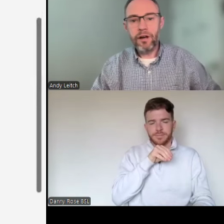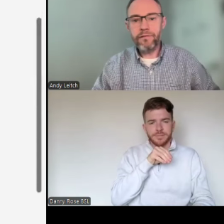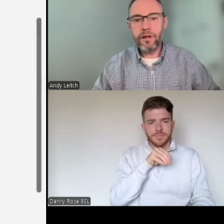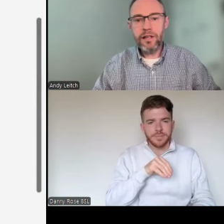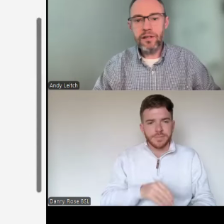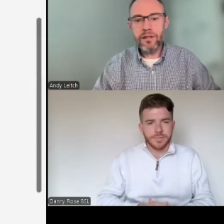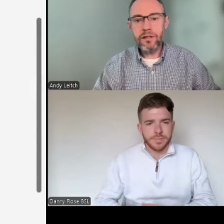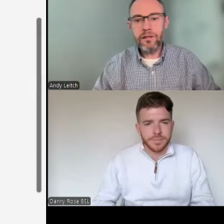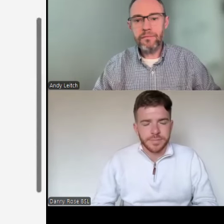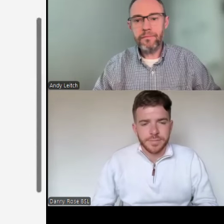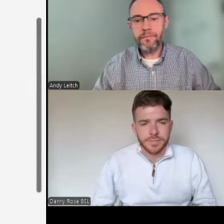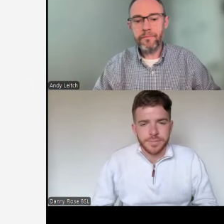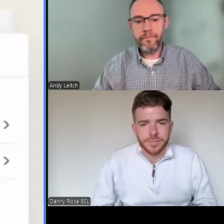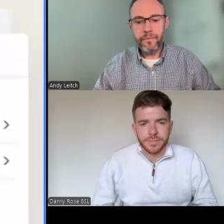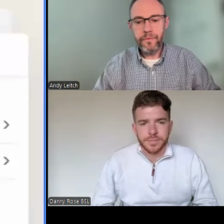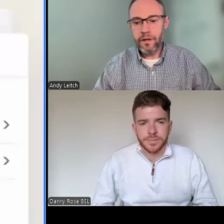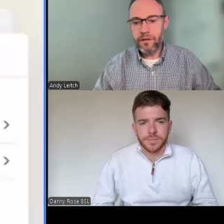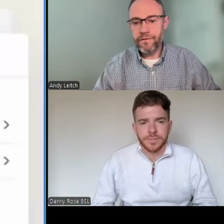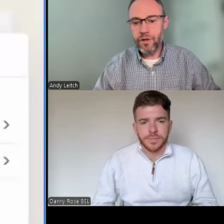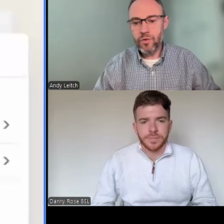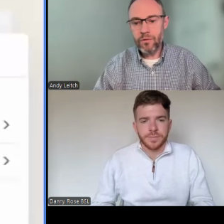Private lessons is the first one.